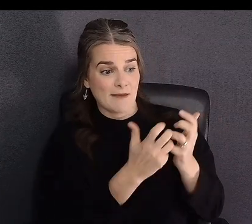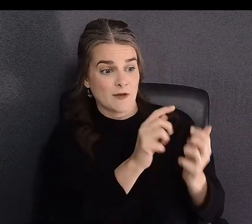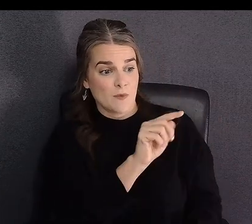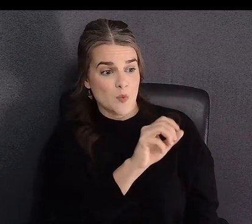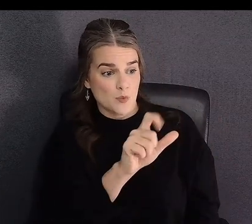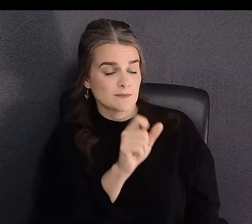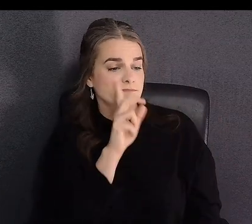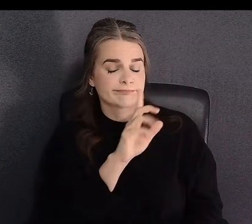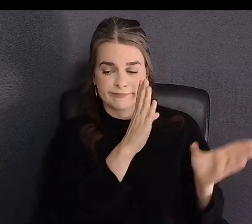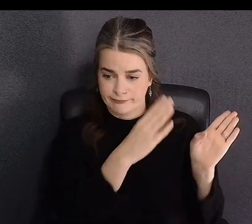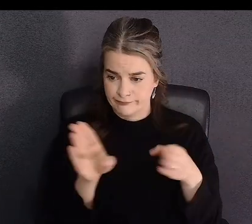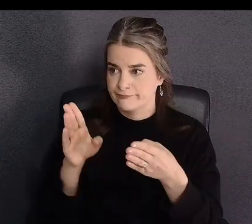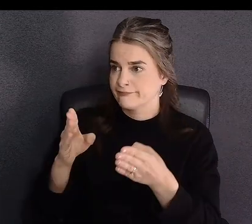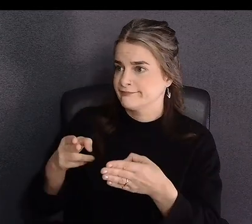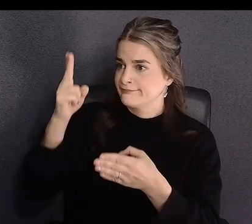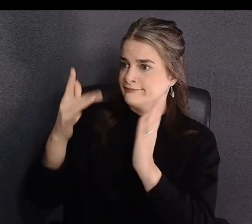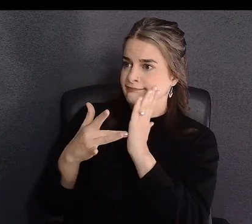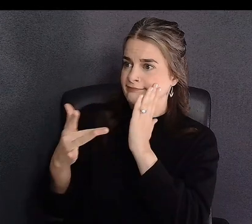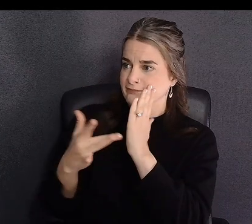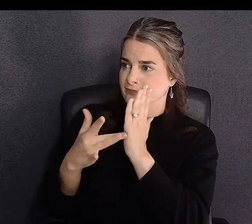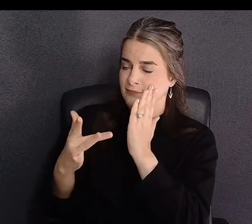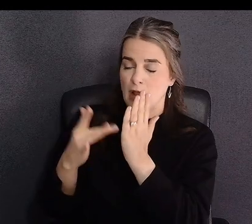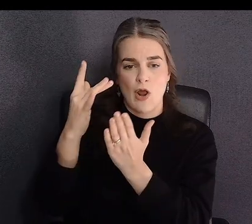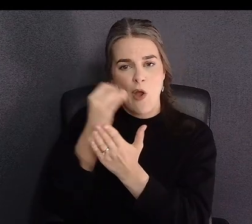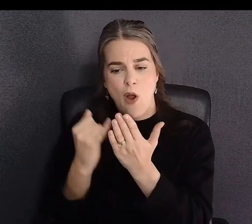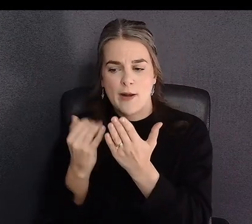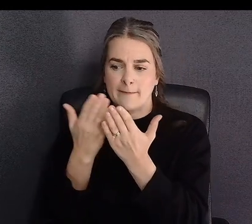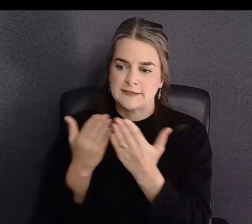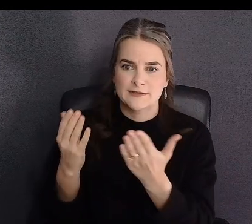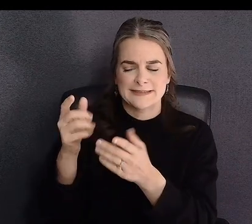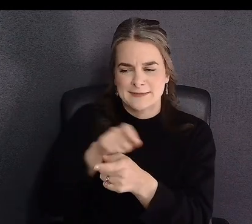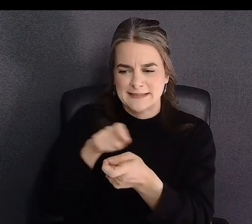and then art materials and specific adaptations